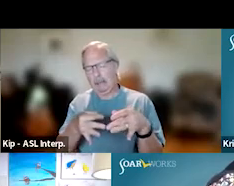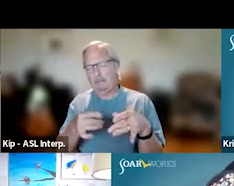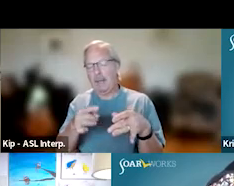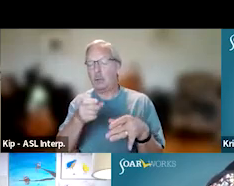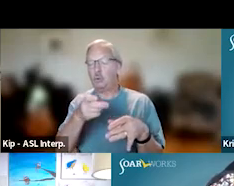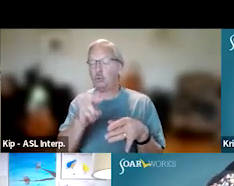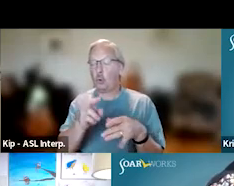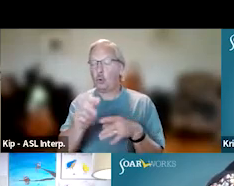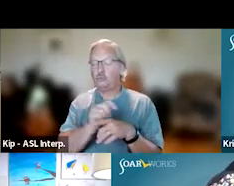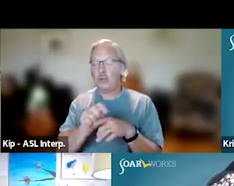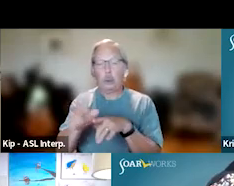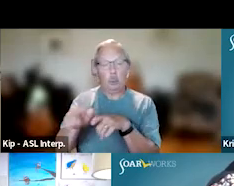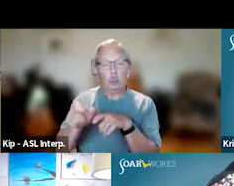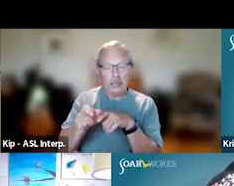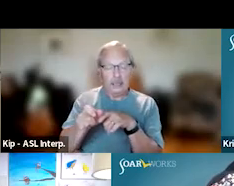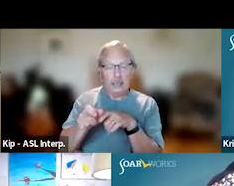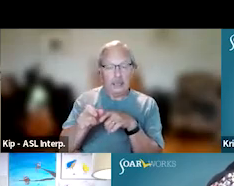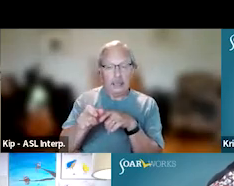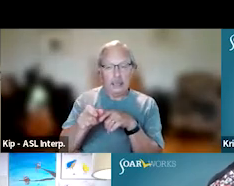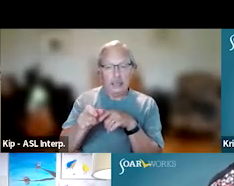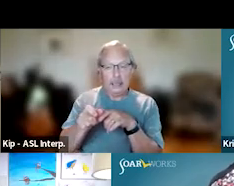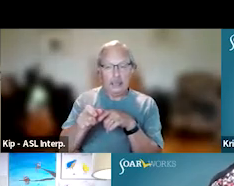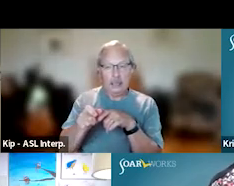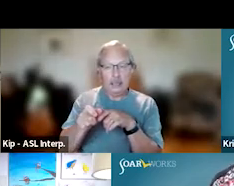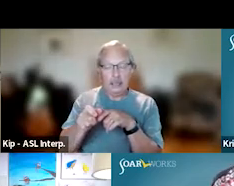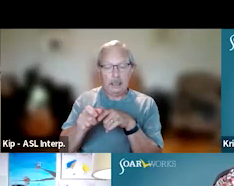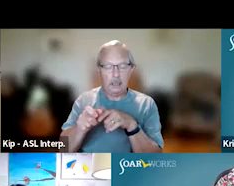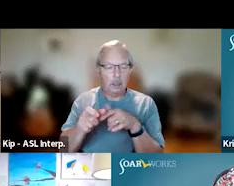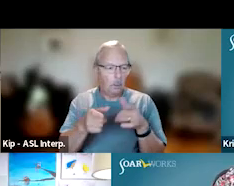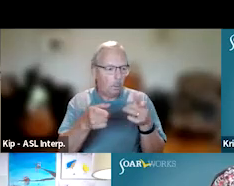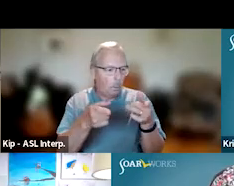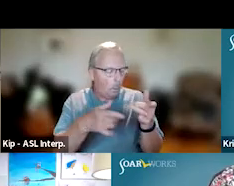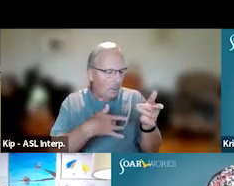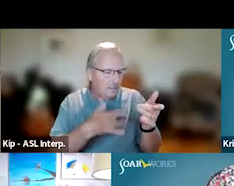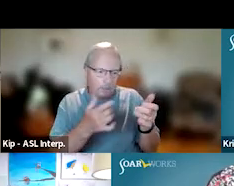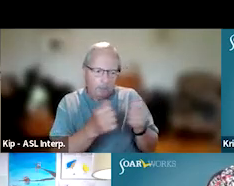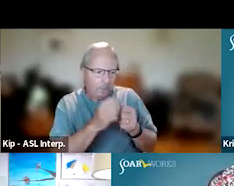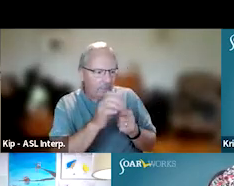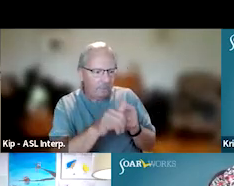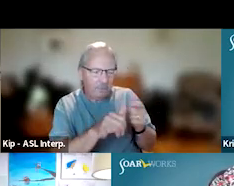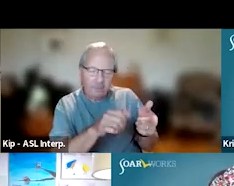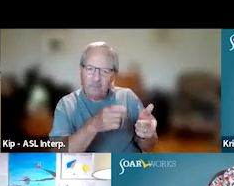So real quickly on the status of SOAR training. There's a lot of information